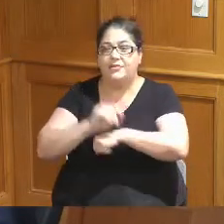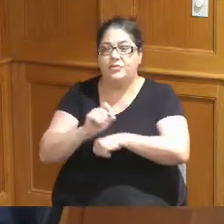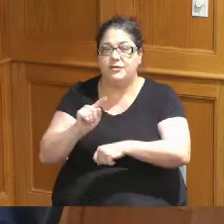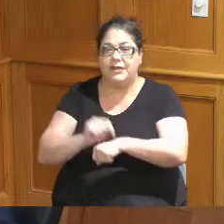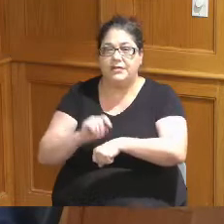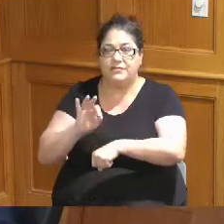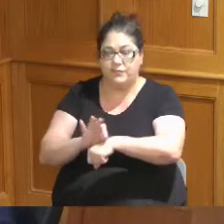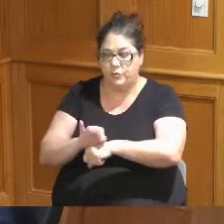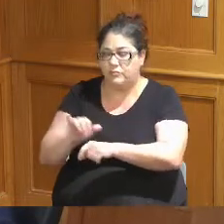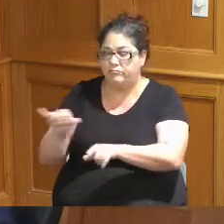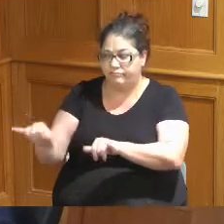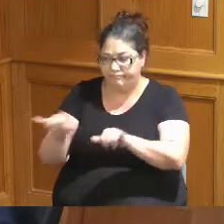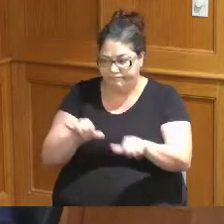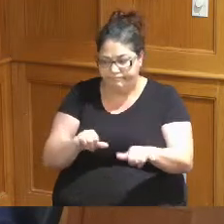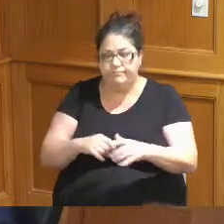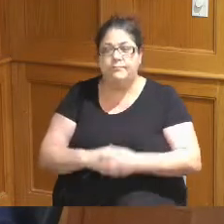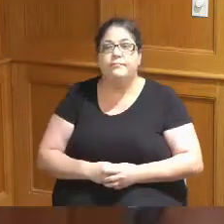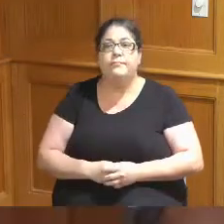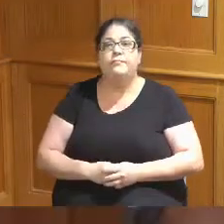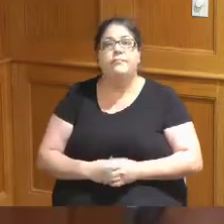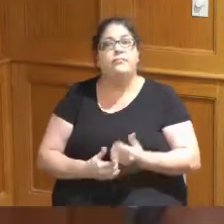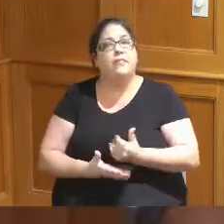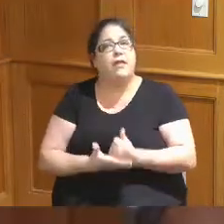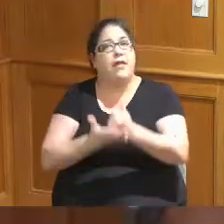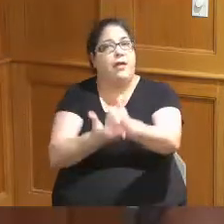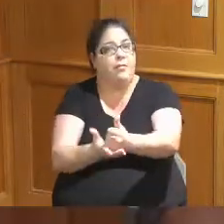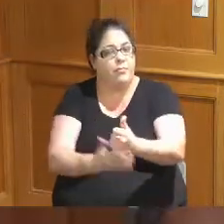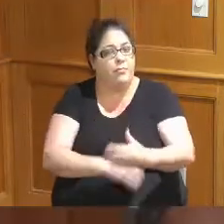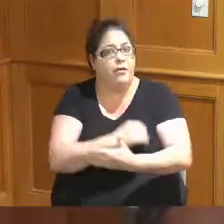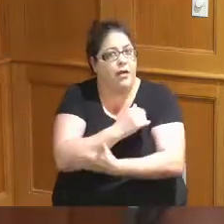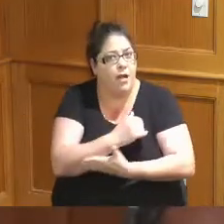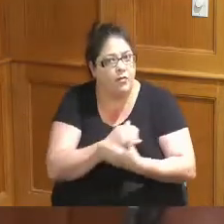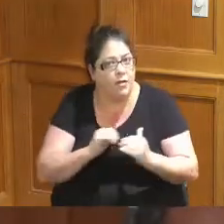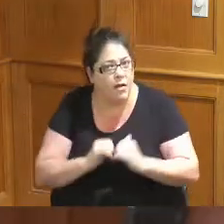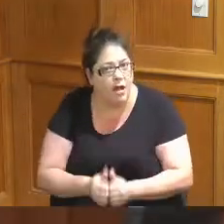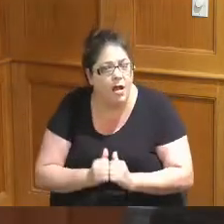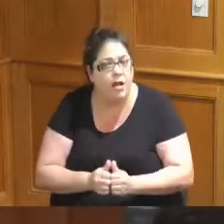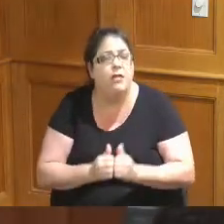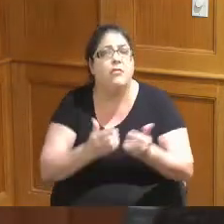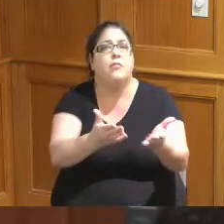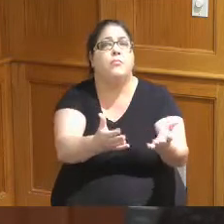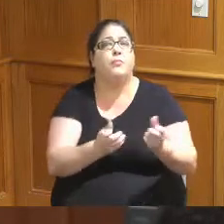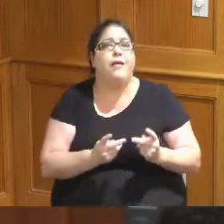you would like to help the county with is to help bring back some of these properties that